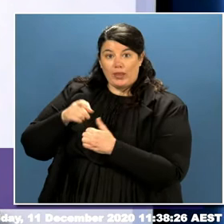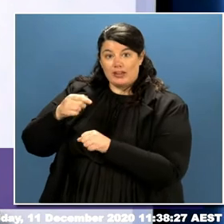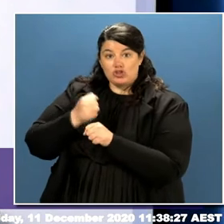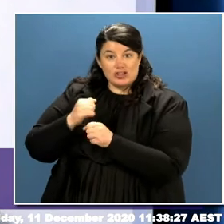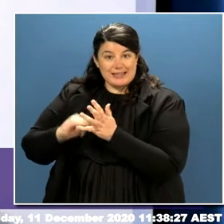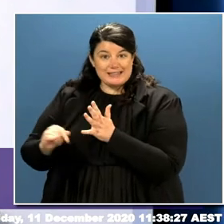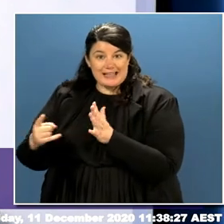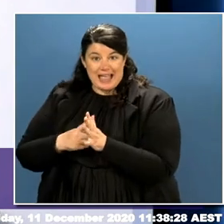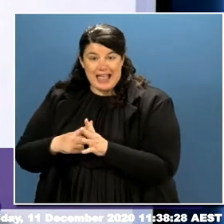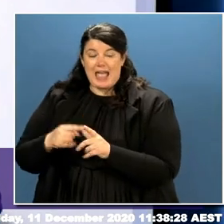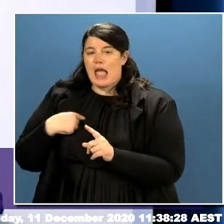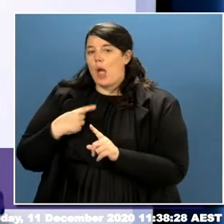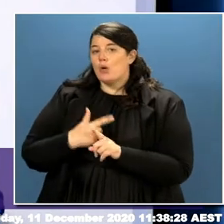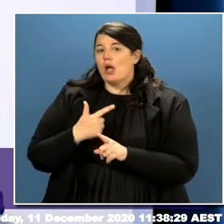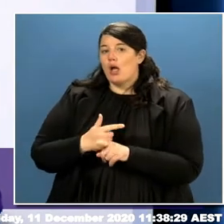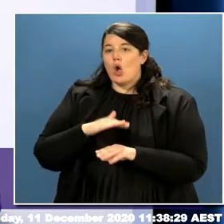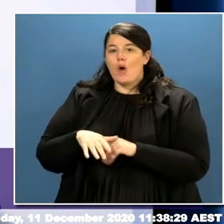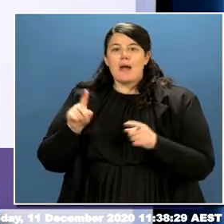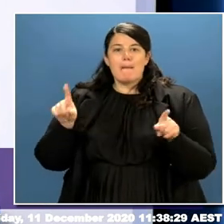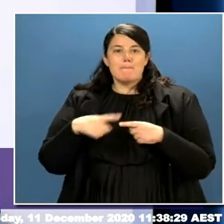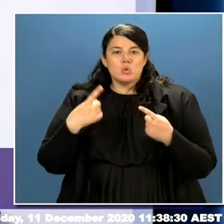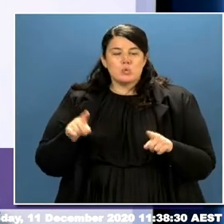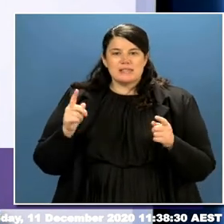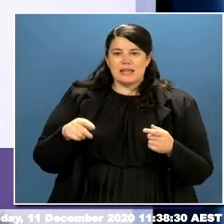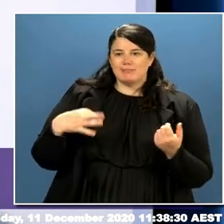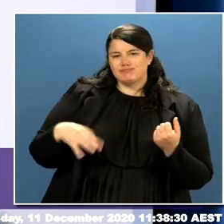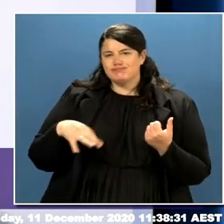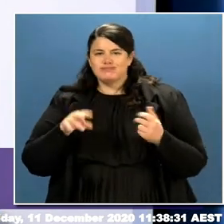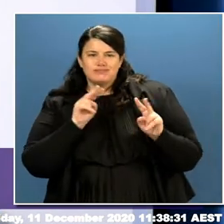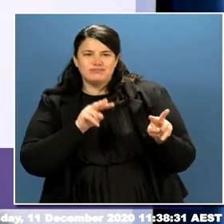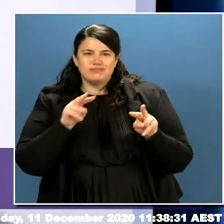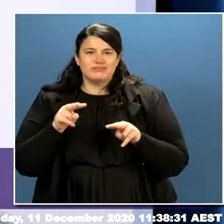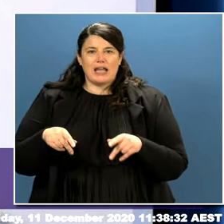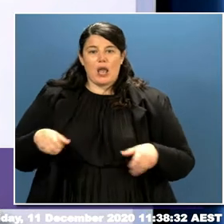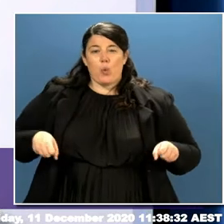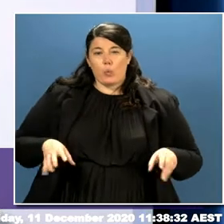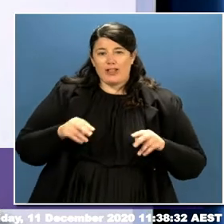of a discussion about music festivals and wheelchair surfing. Yes.